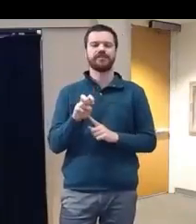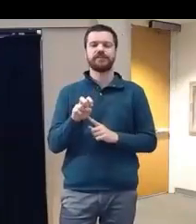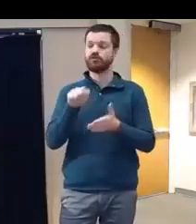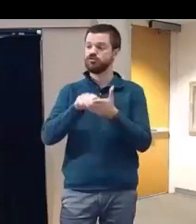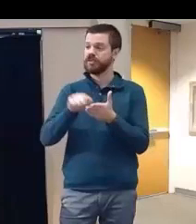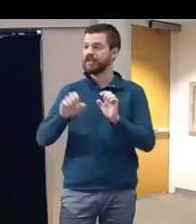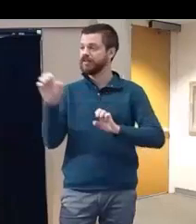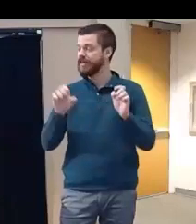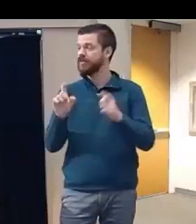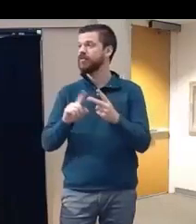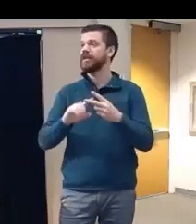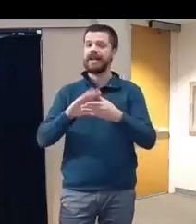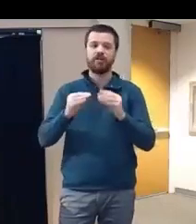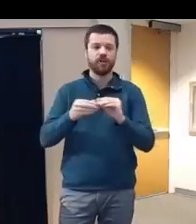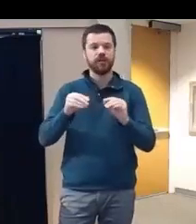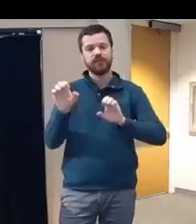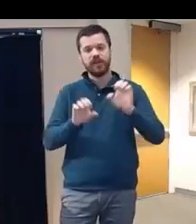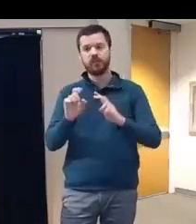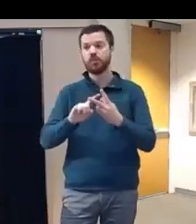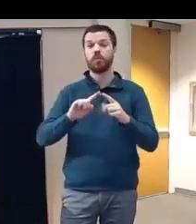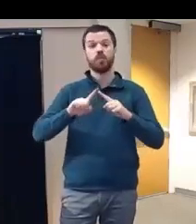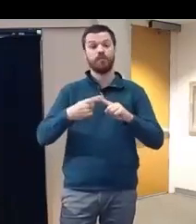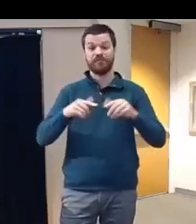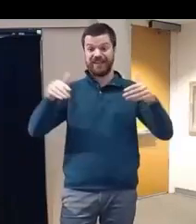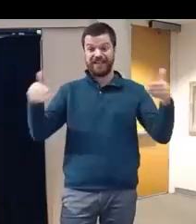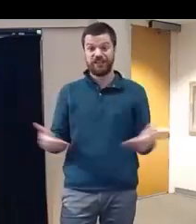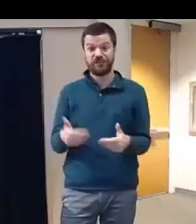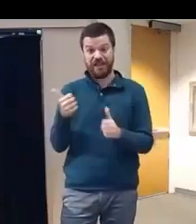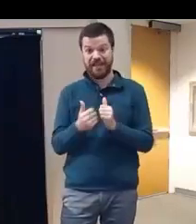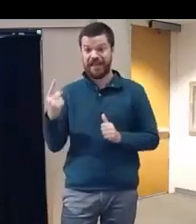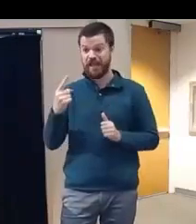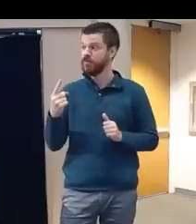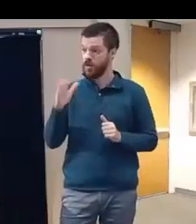with narrative evaluations when you introduce people into anything you're going to have bias